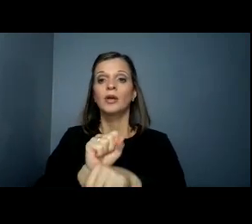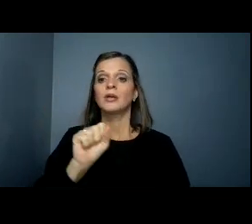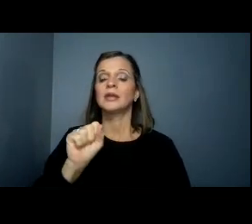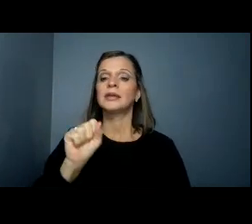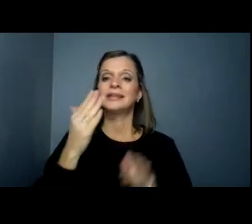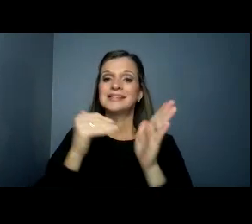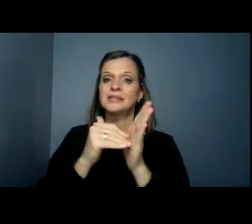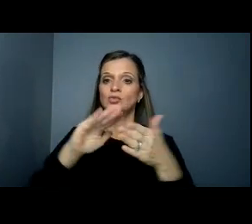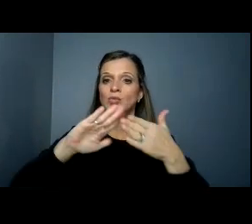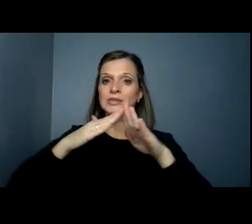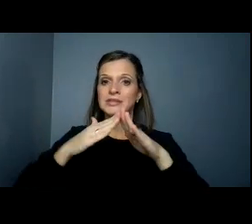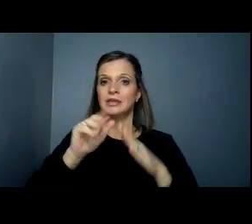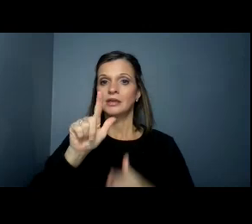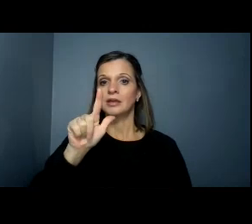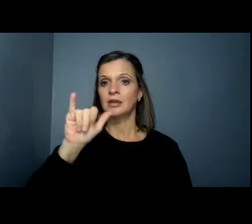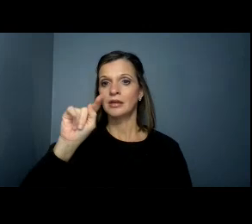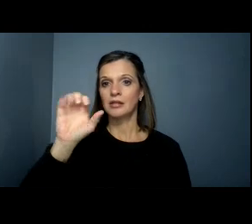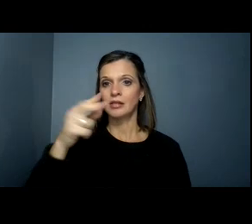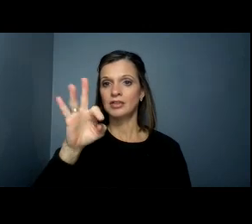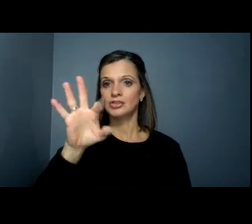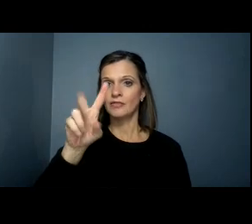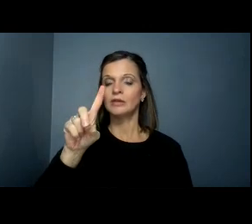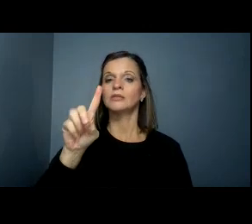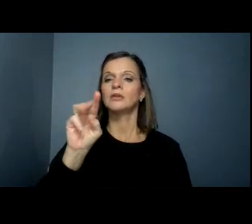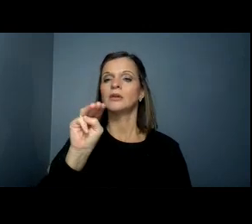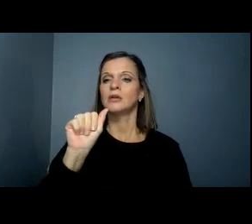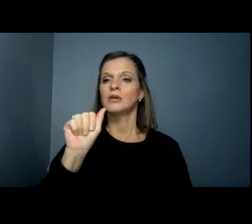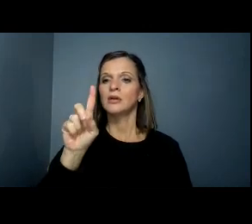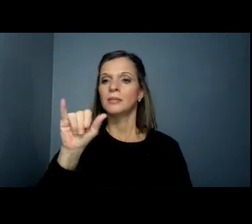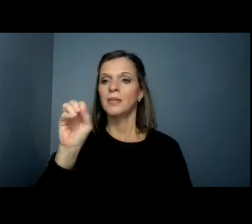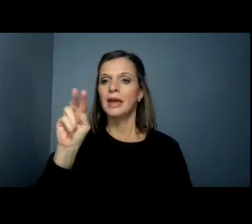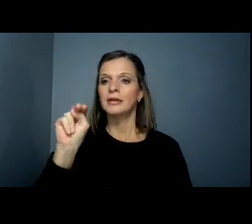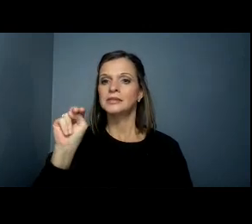they worked with our consumers for years and they have agreed to jump on here,